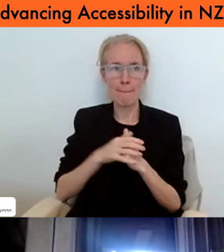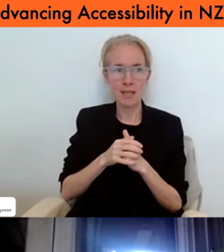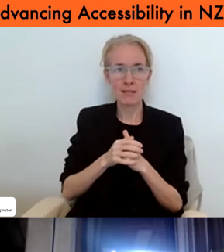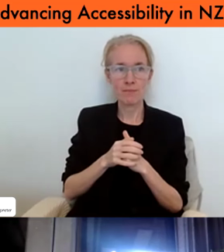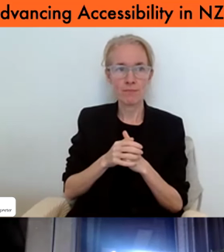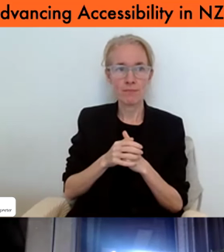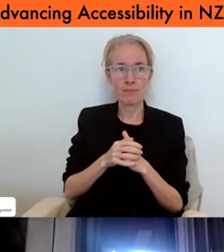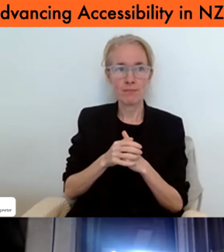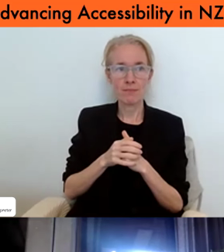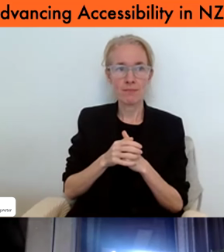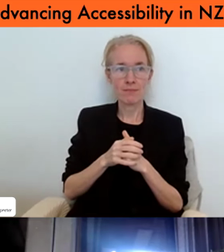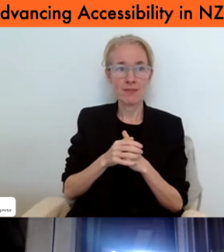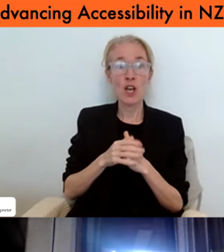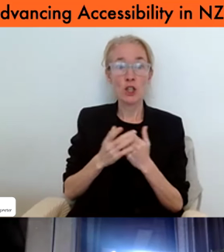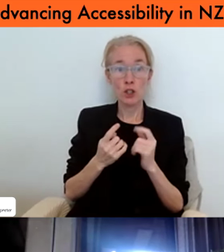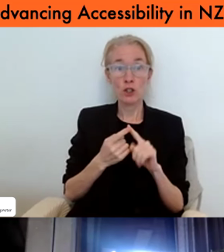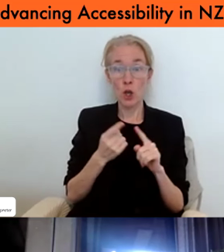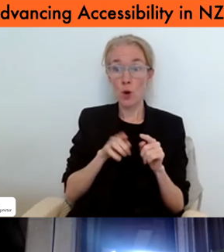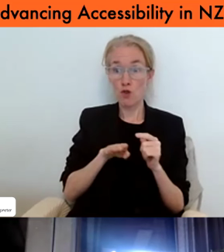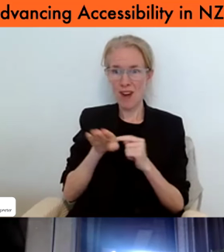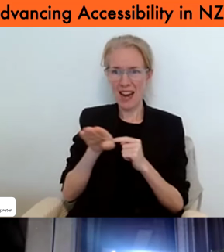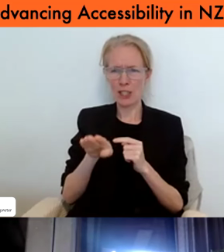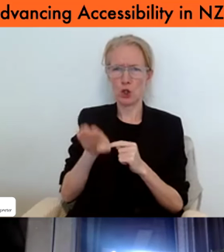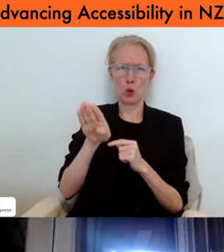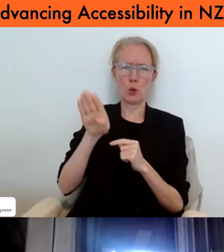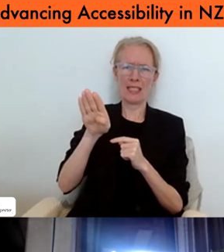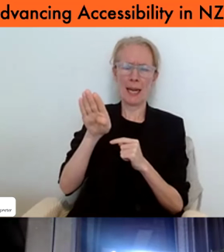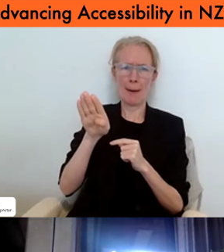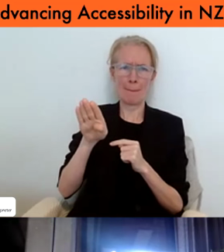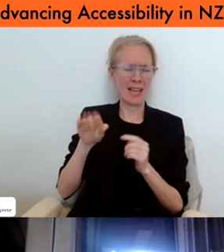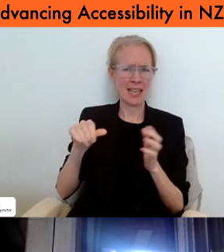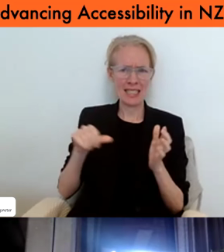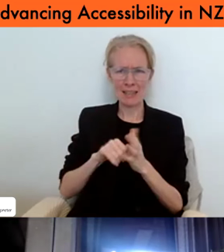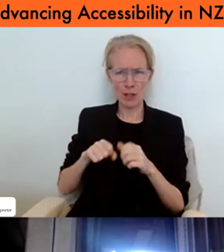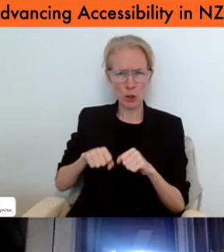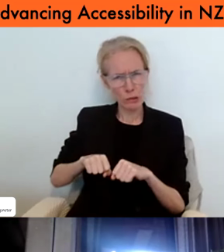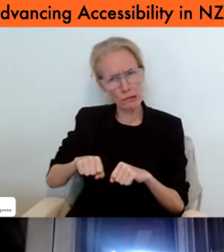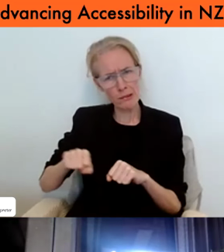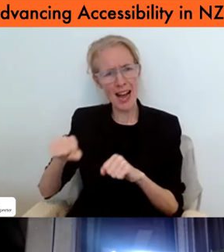this would be very difficult." No idea whatsoever. We recommend